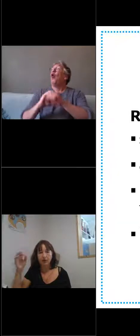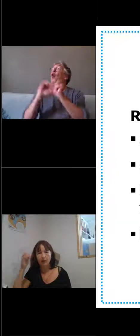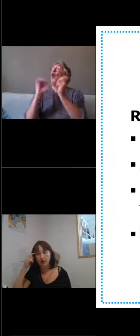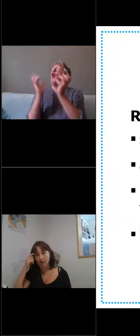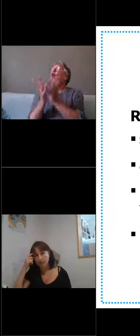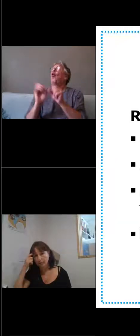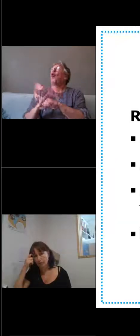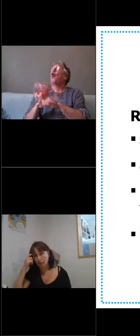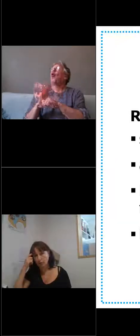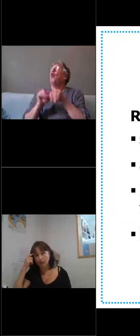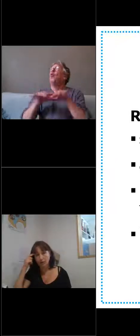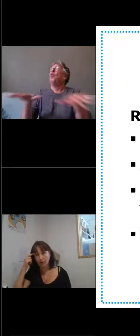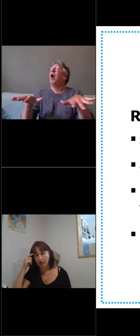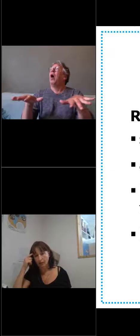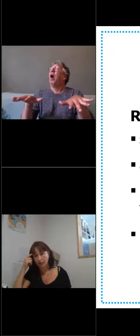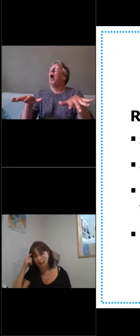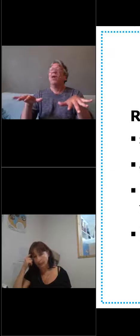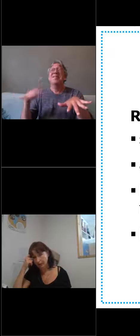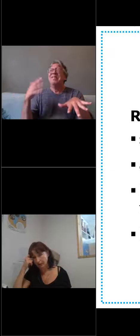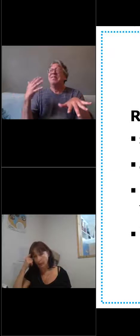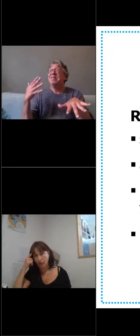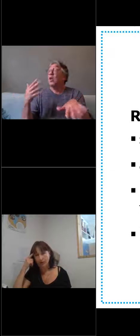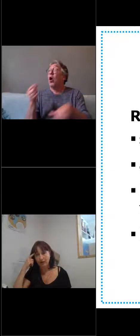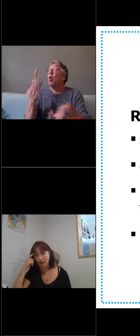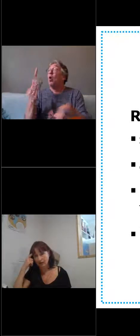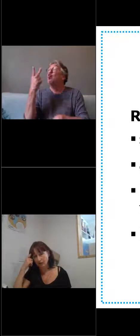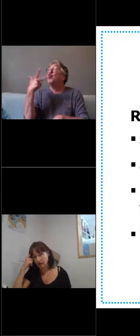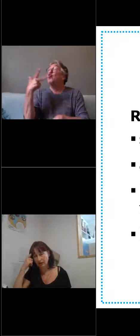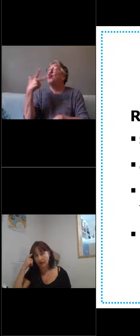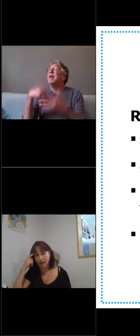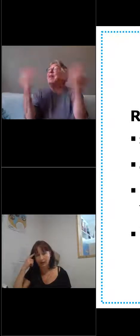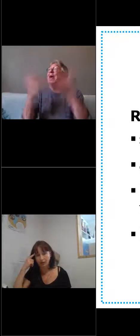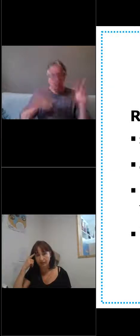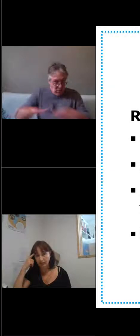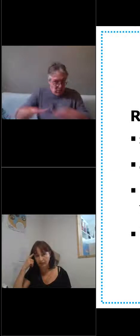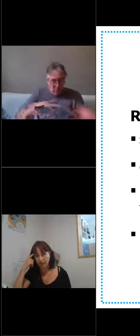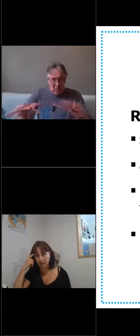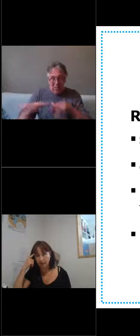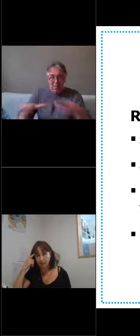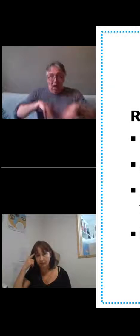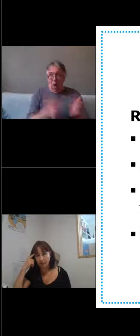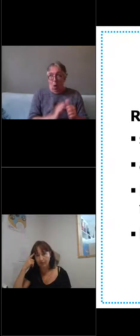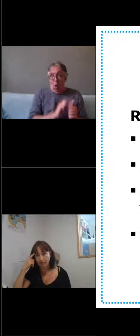From the point of organisation, it was a very difficult time for us.